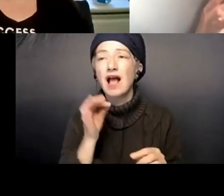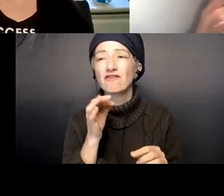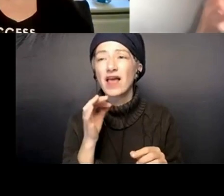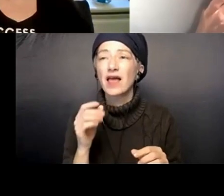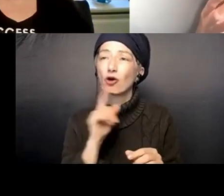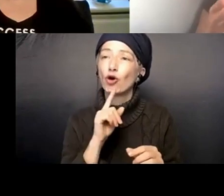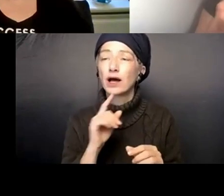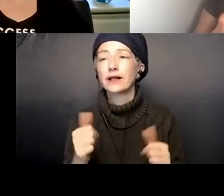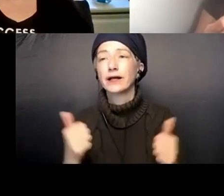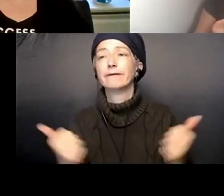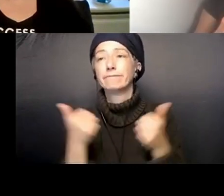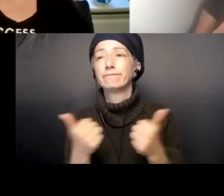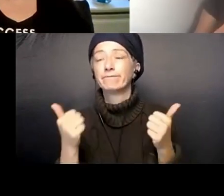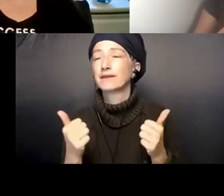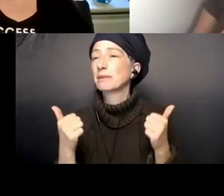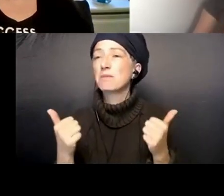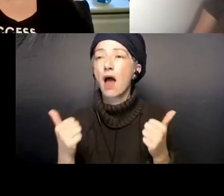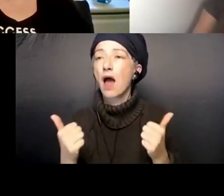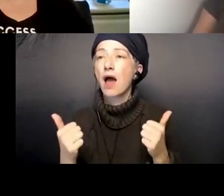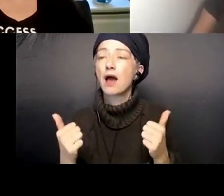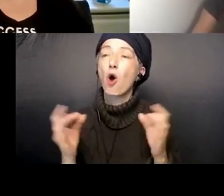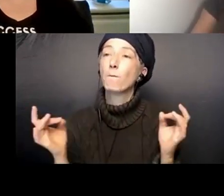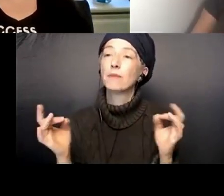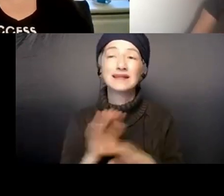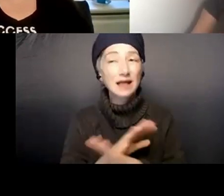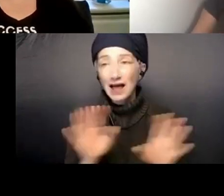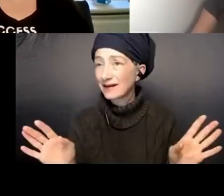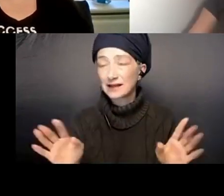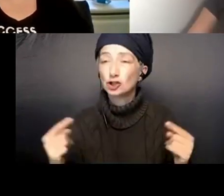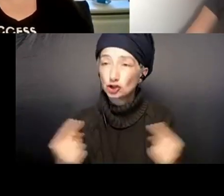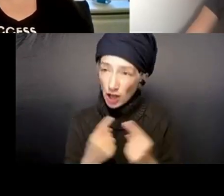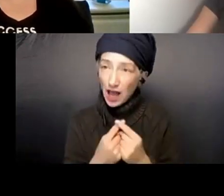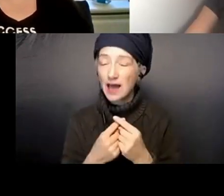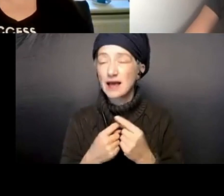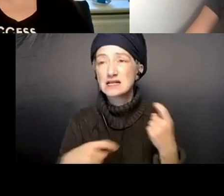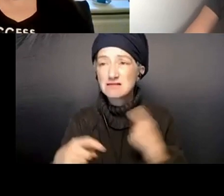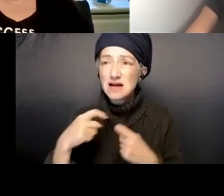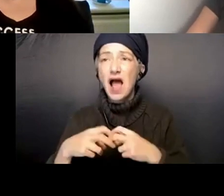And that is so important for me to acknowledge. So, thank you for bringing that in.